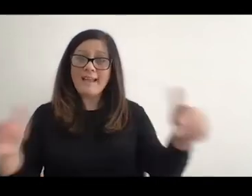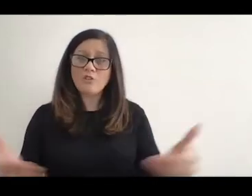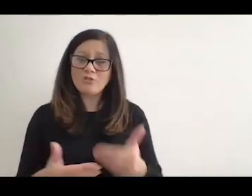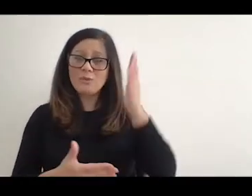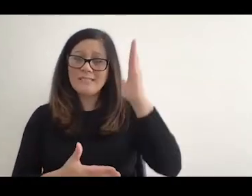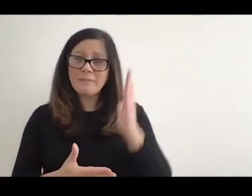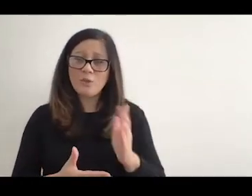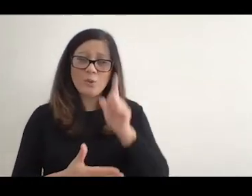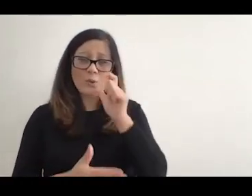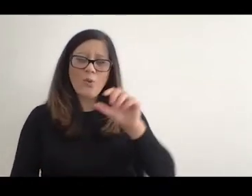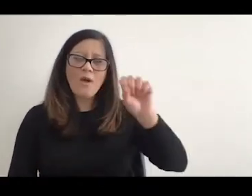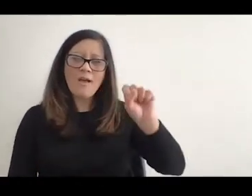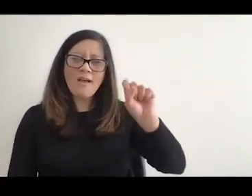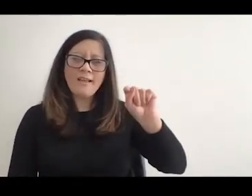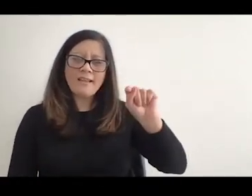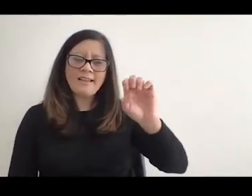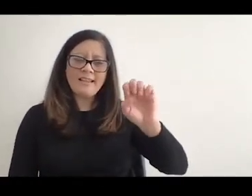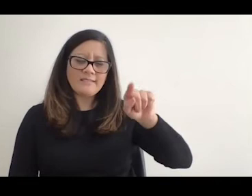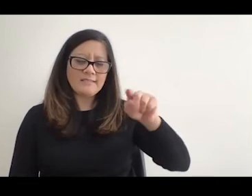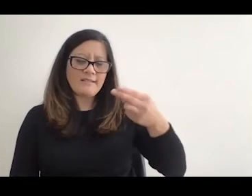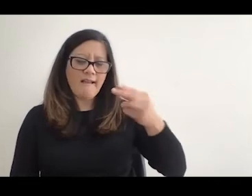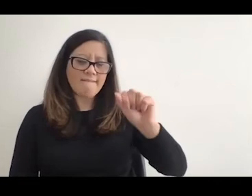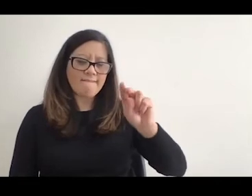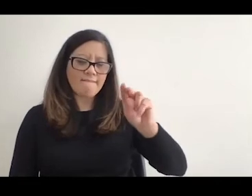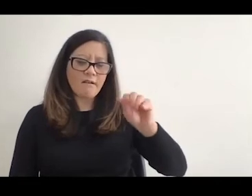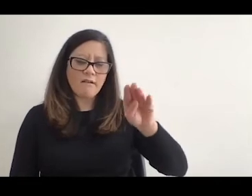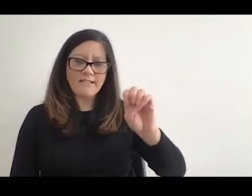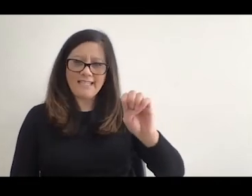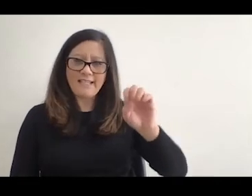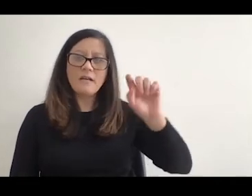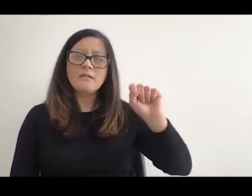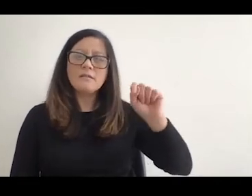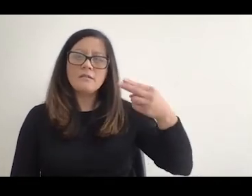is a disability styling specialist an advocate who puts together